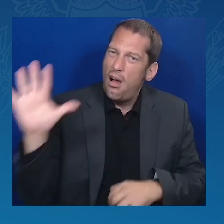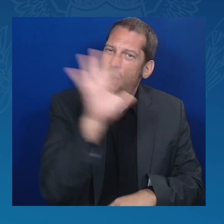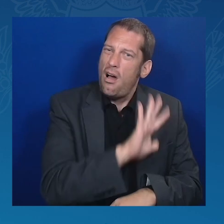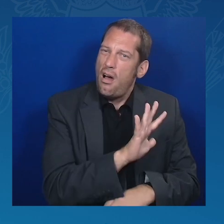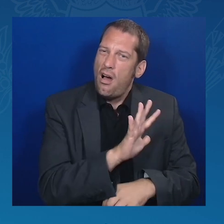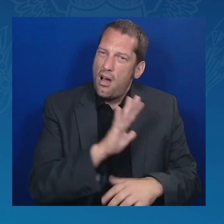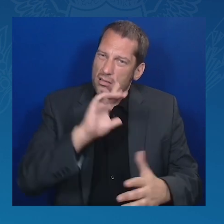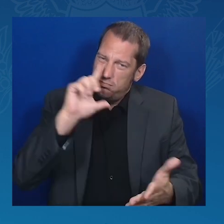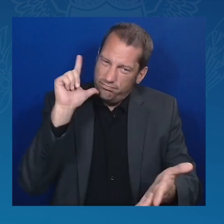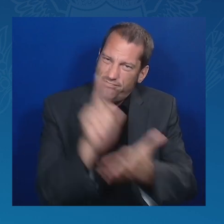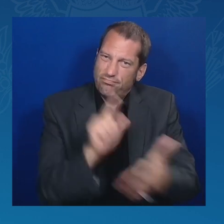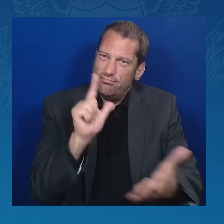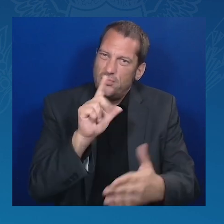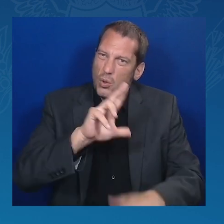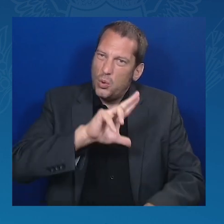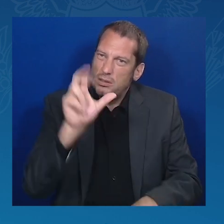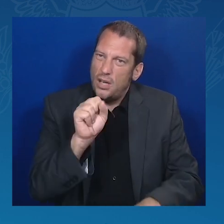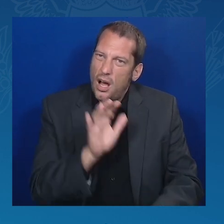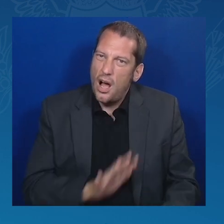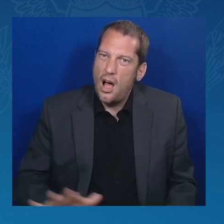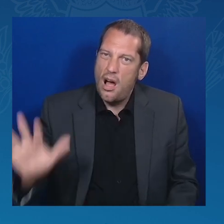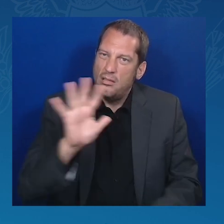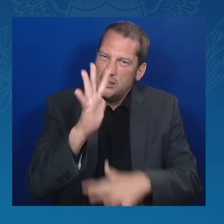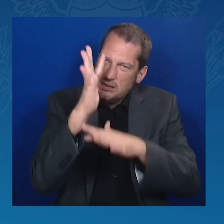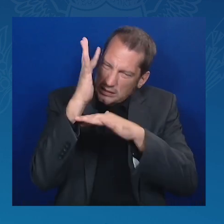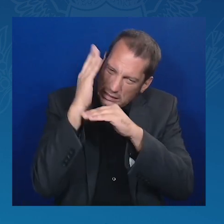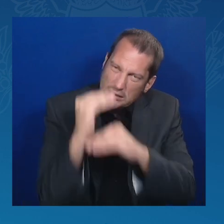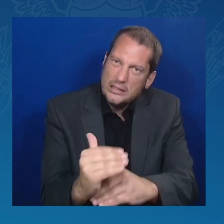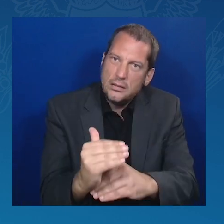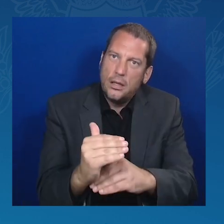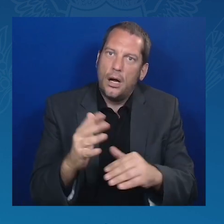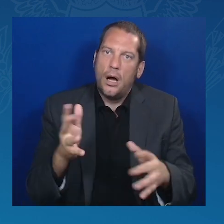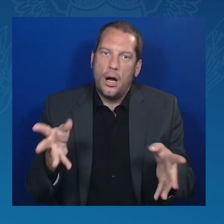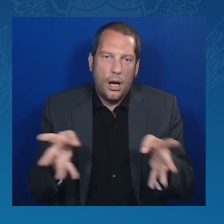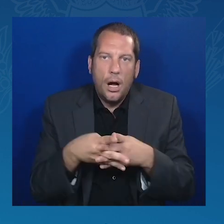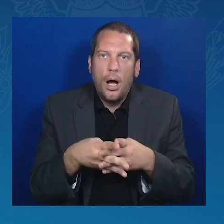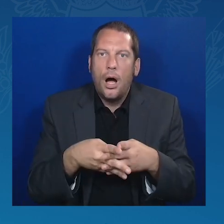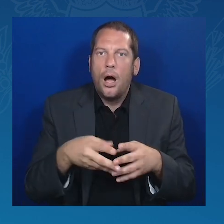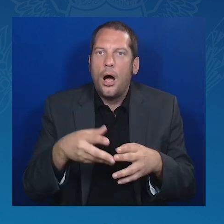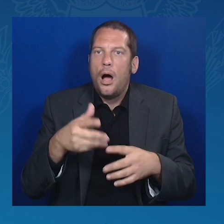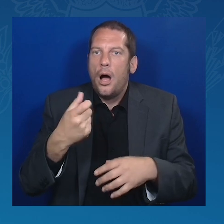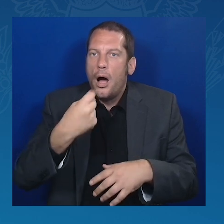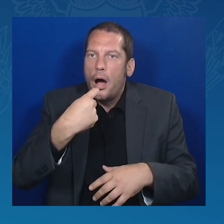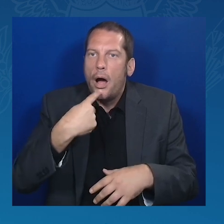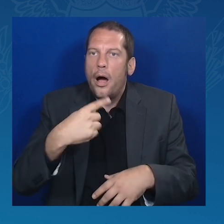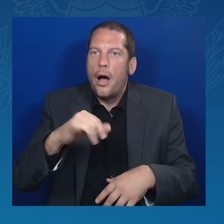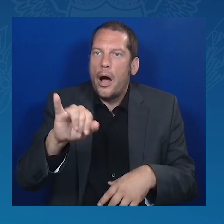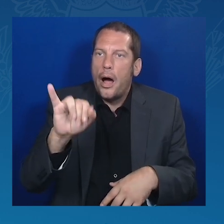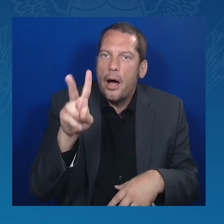So it's so important that everyone, regardless of where we live, that everybody remains vigilant and holds the line.